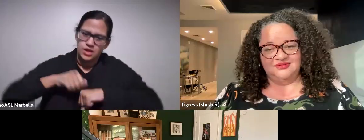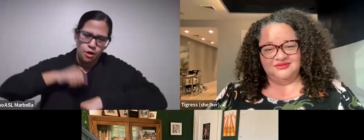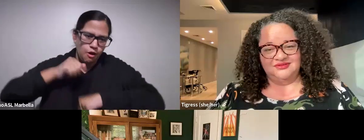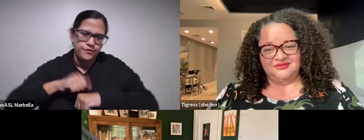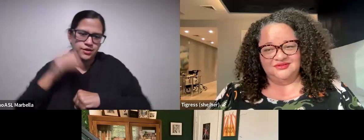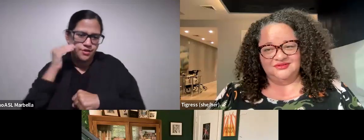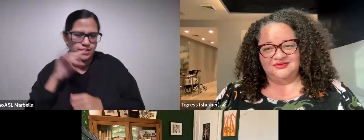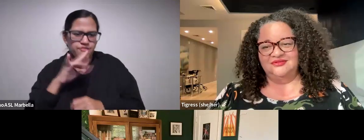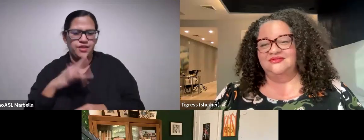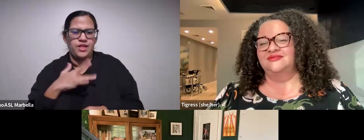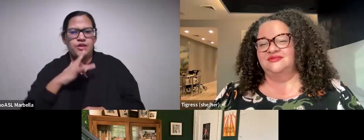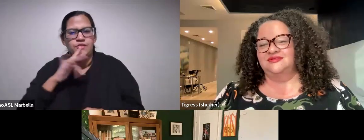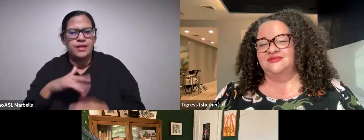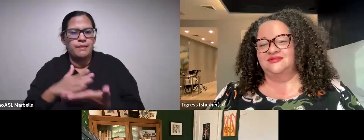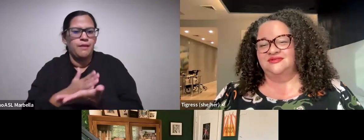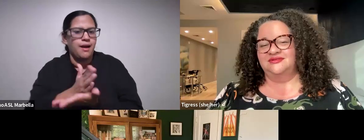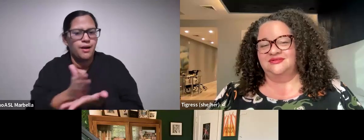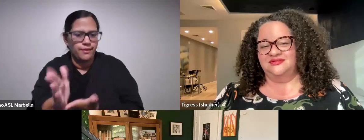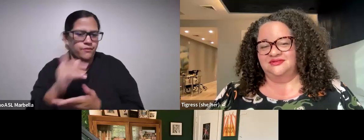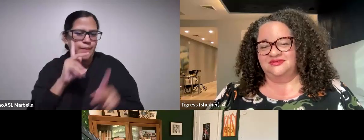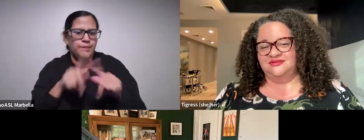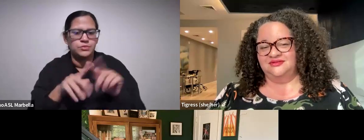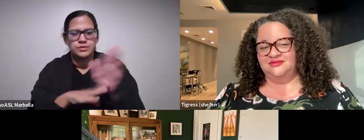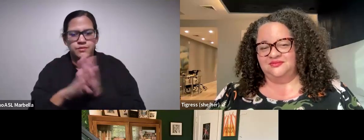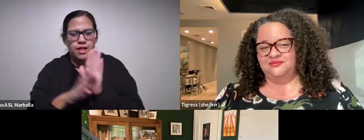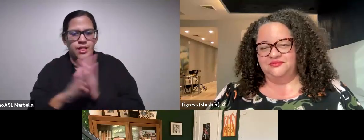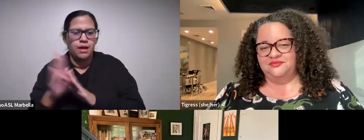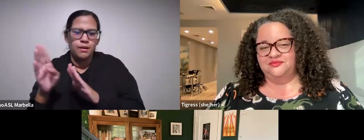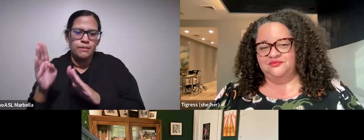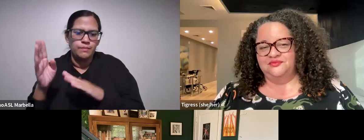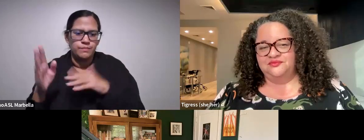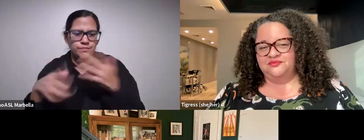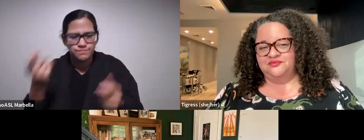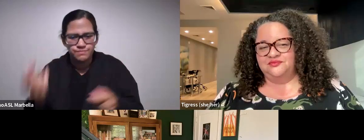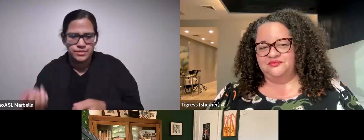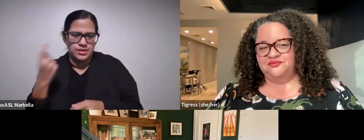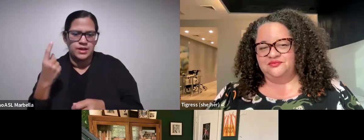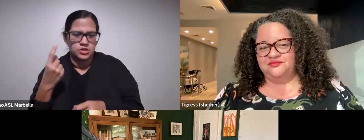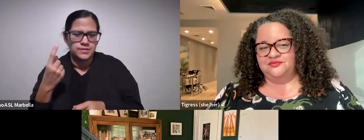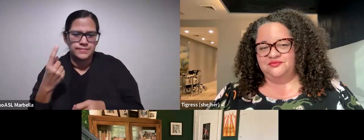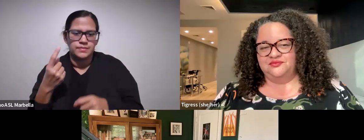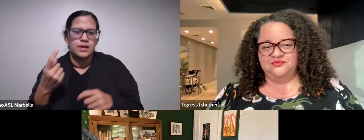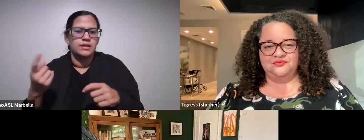important pathway for folks to develop a little bit of a deeper understanding. It's very frustrating, I will say,